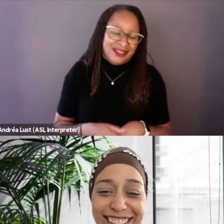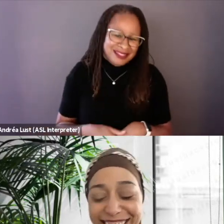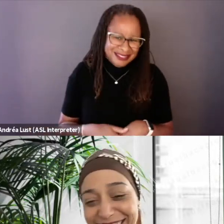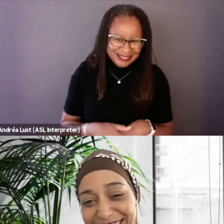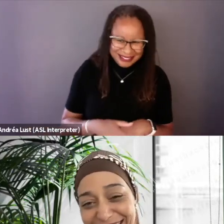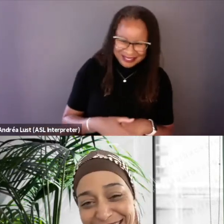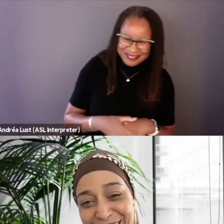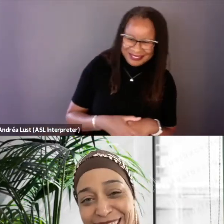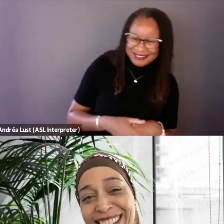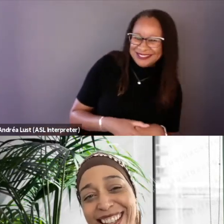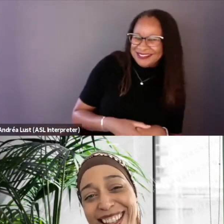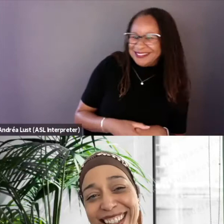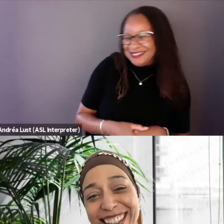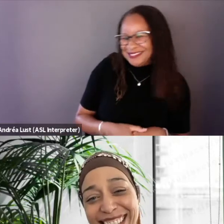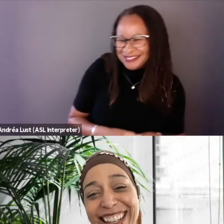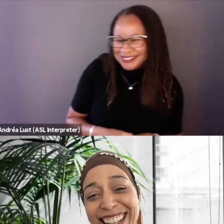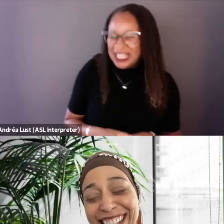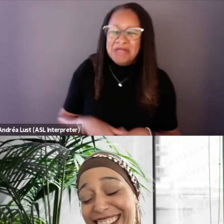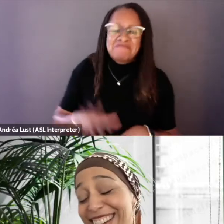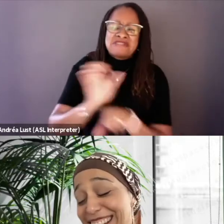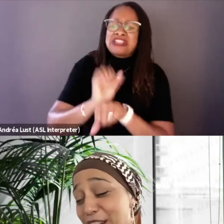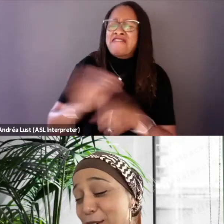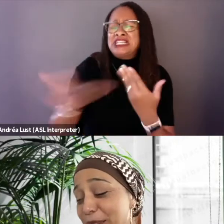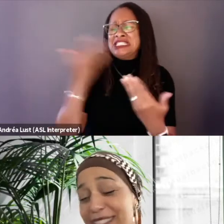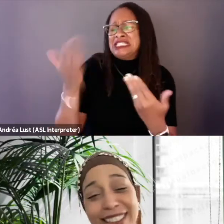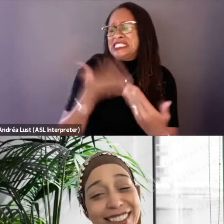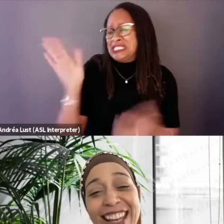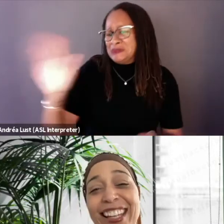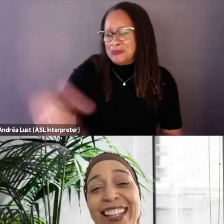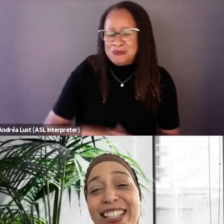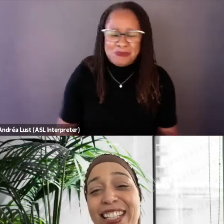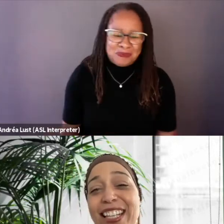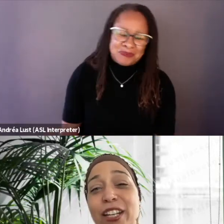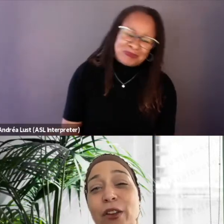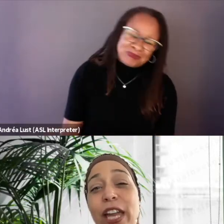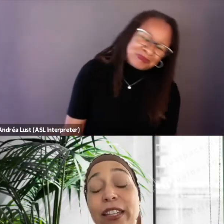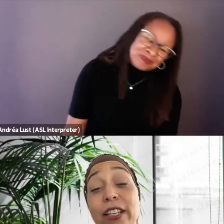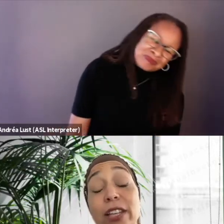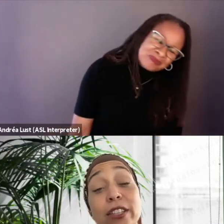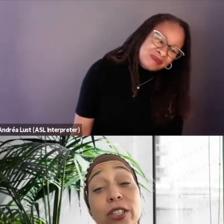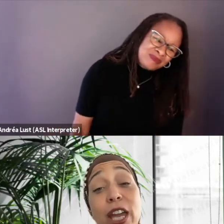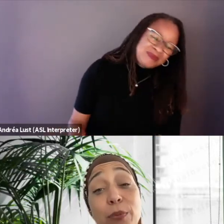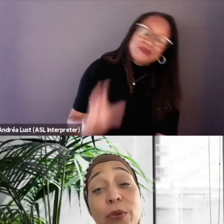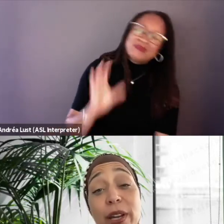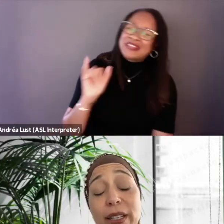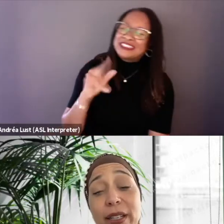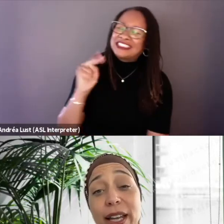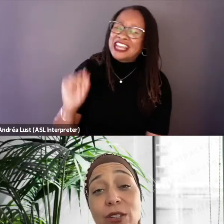No, he's right, he's right. No, but listen, and to that point, like you said,